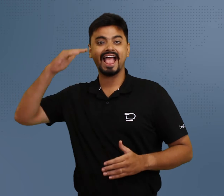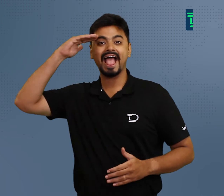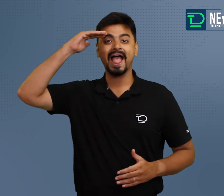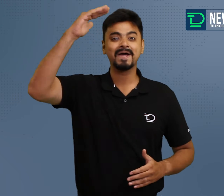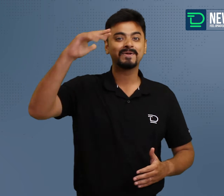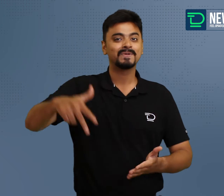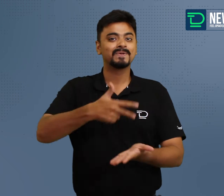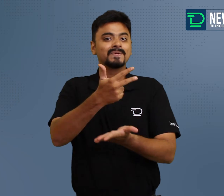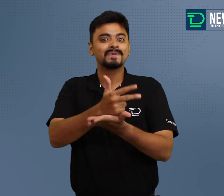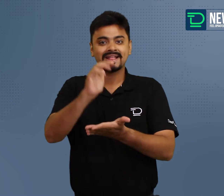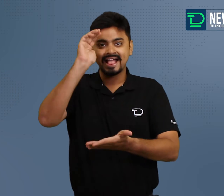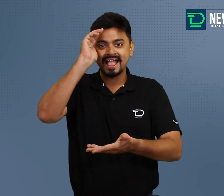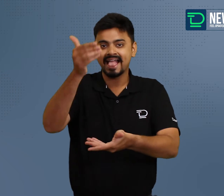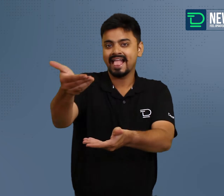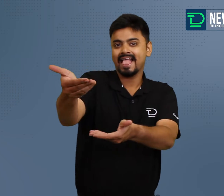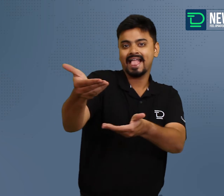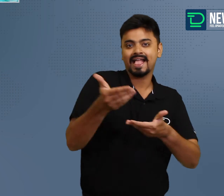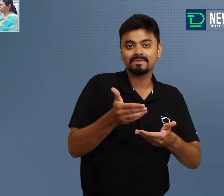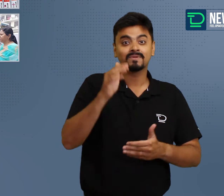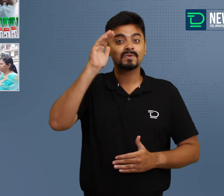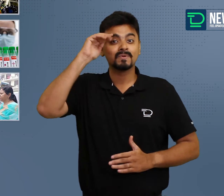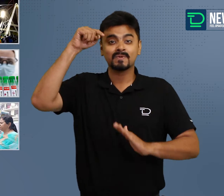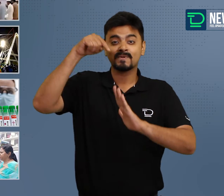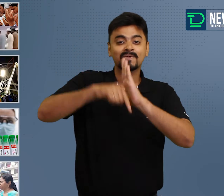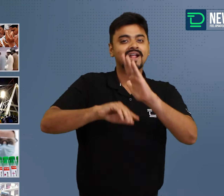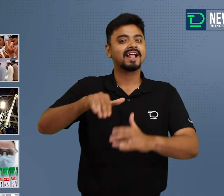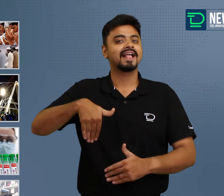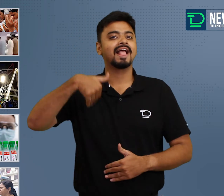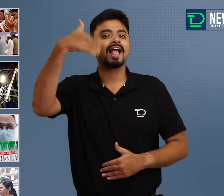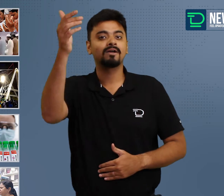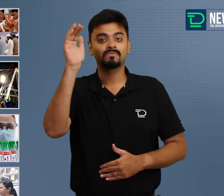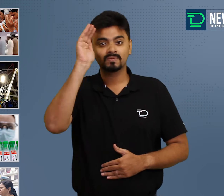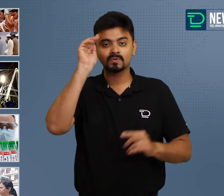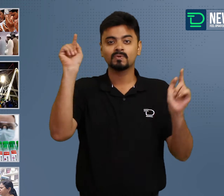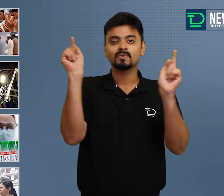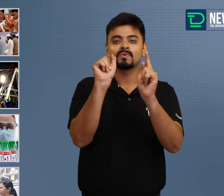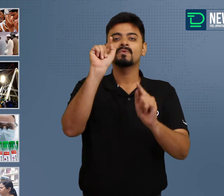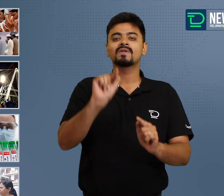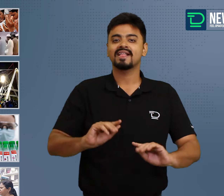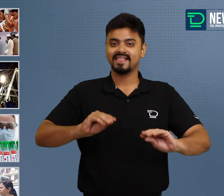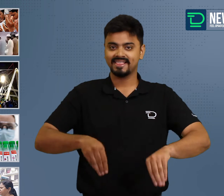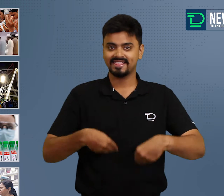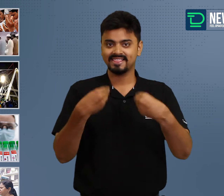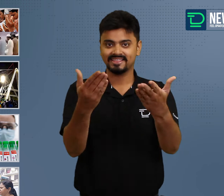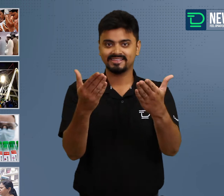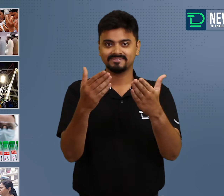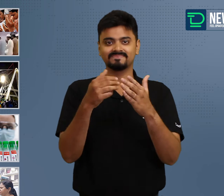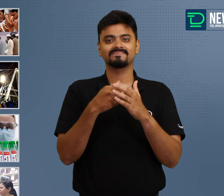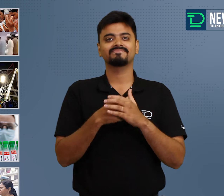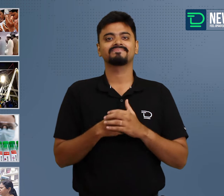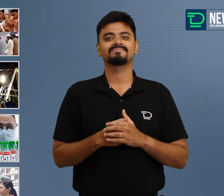Hello,Welcome to Deaf Talks NEWS. Today's Headlines.